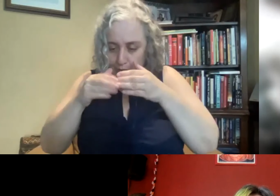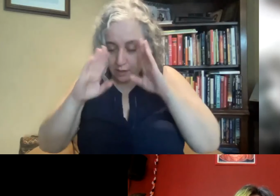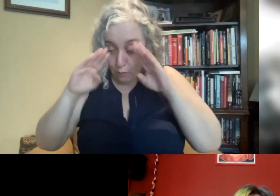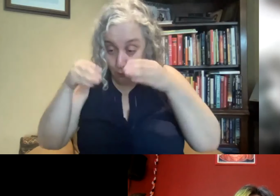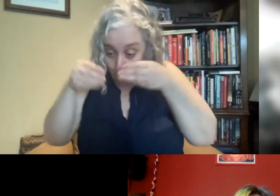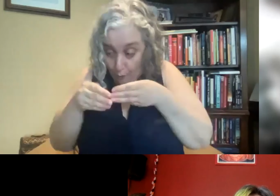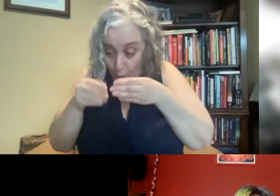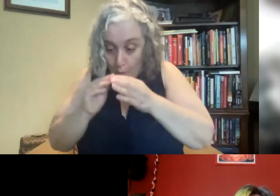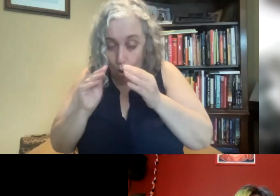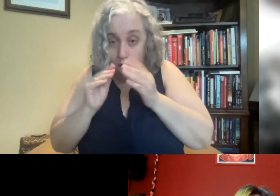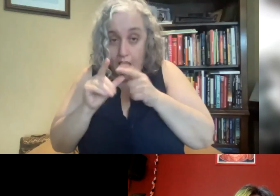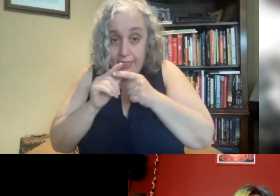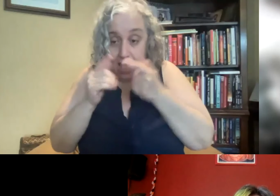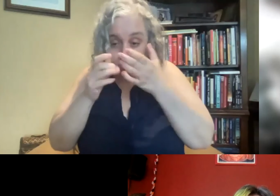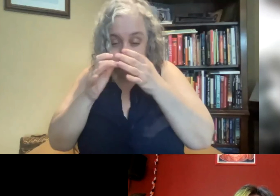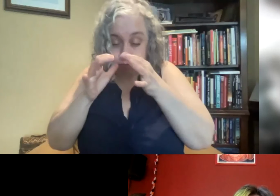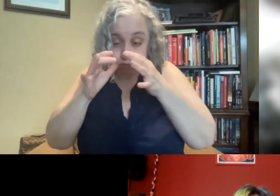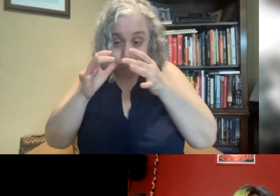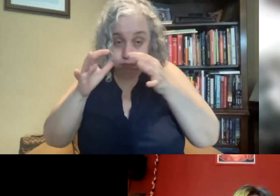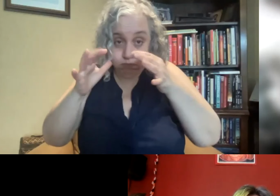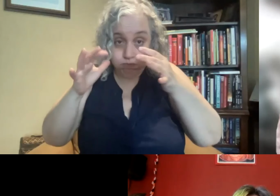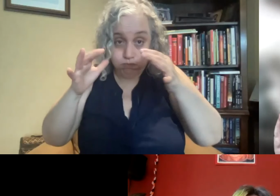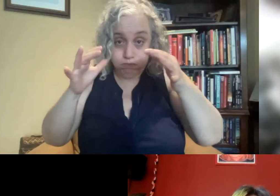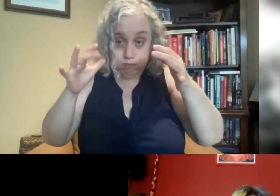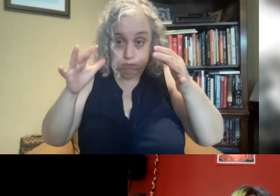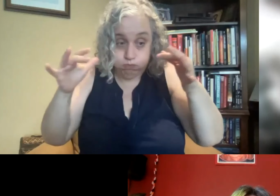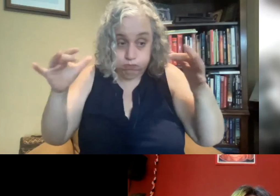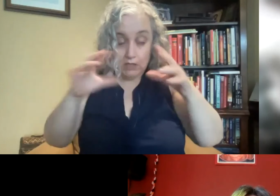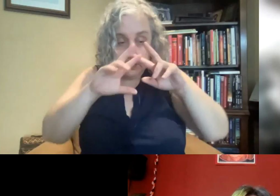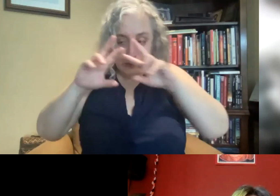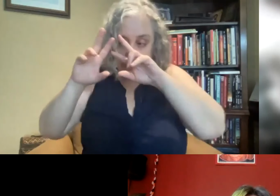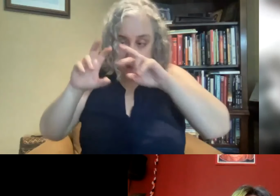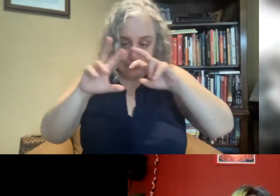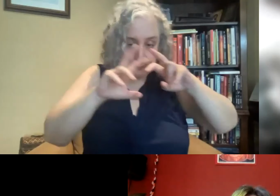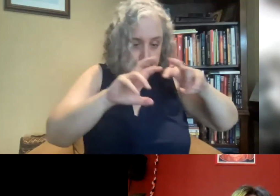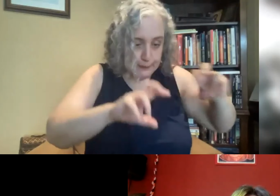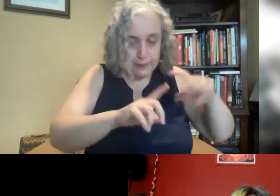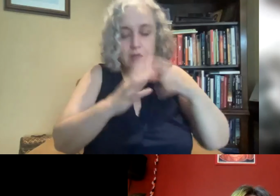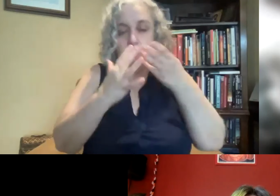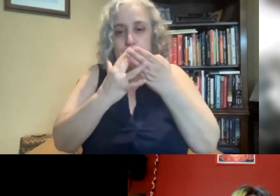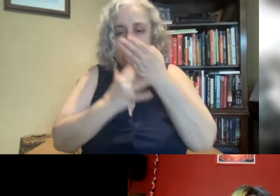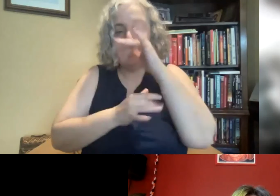Because the other thing that's happening with these data flows is that the context